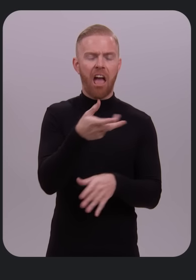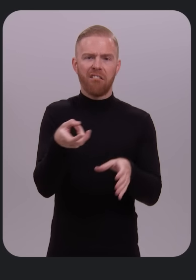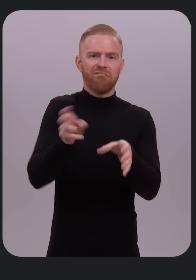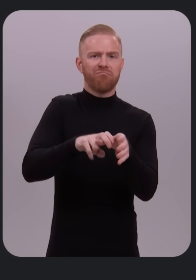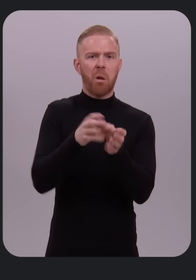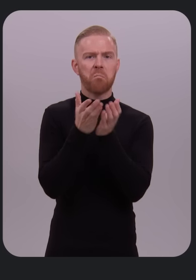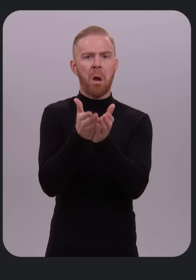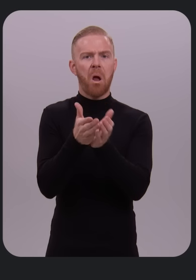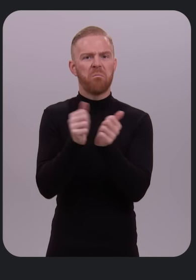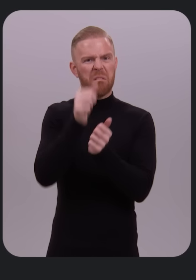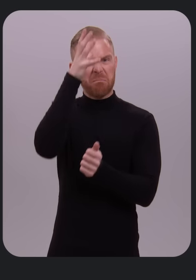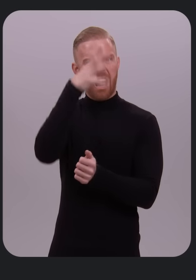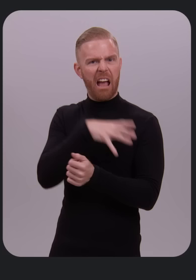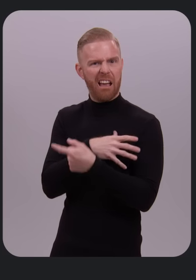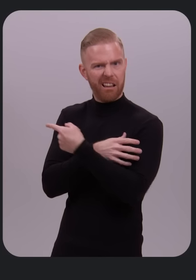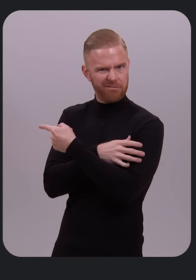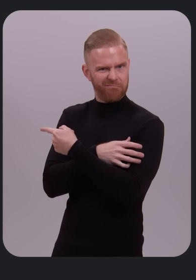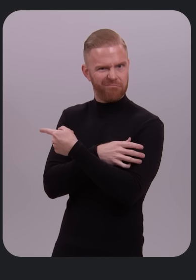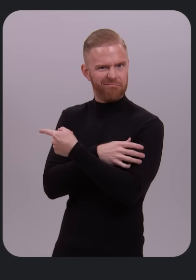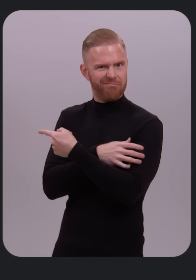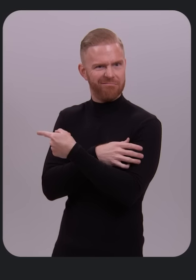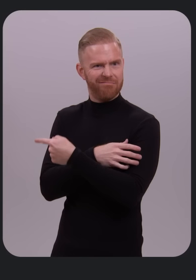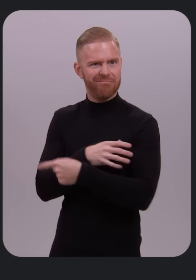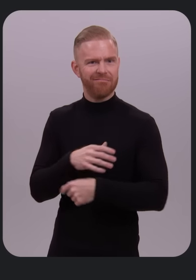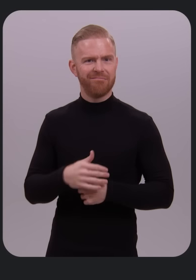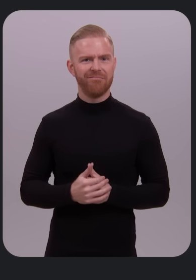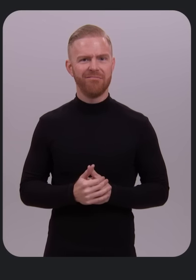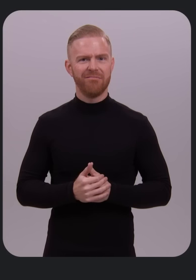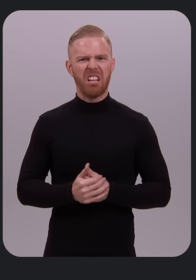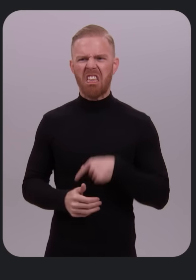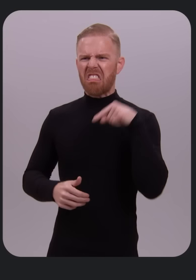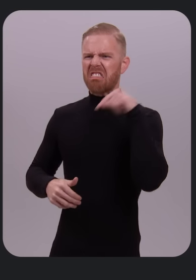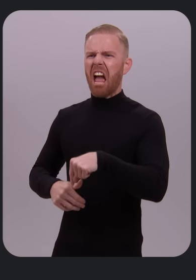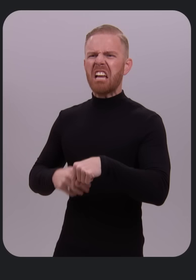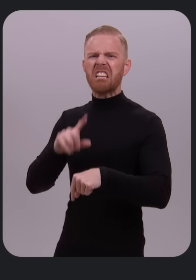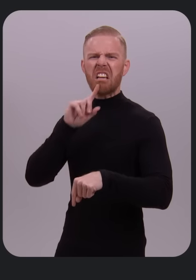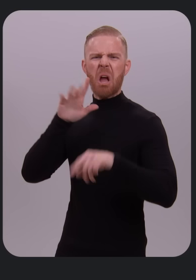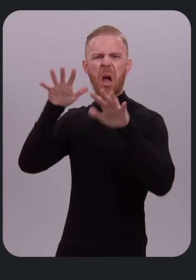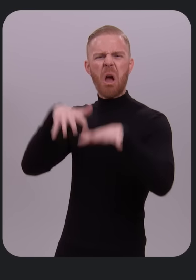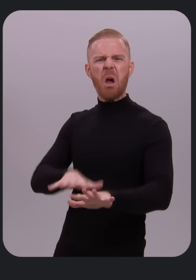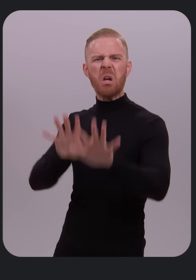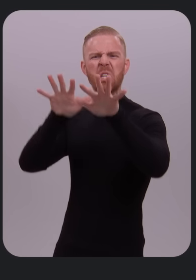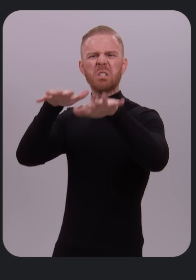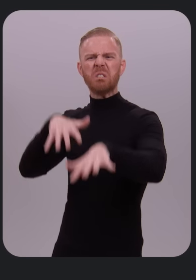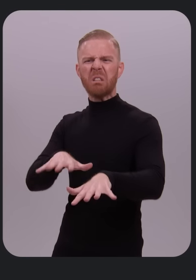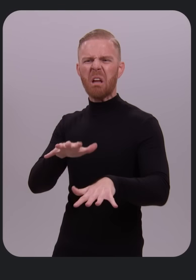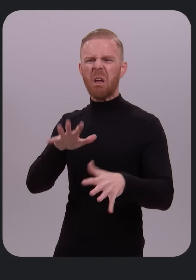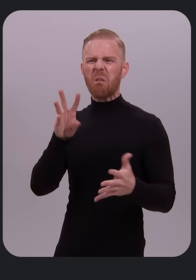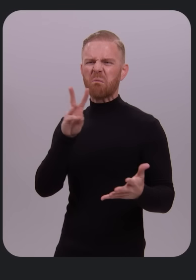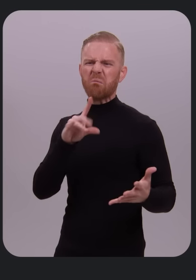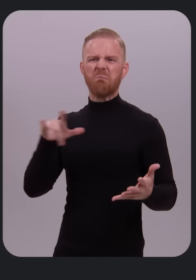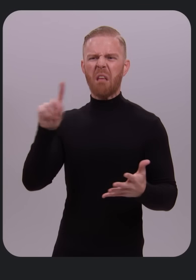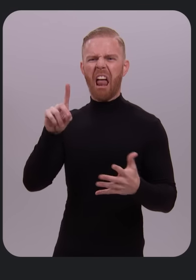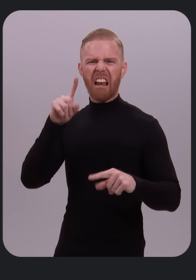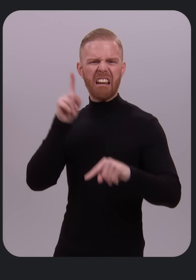with this guy. [VIDEO PLAYBACK] This ocean, it's a force, a wild, untamed might.